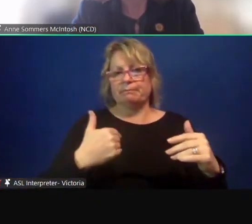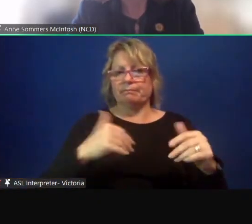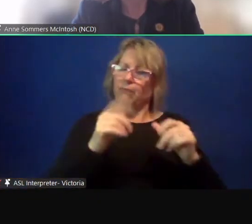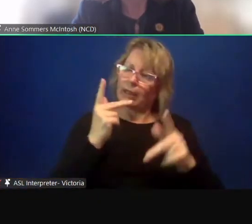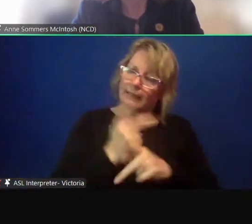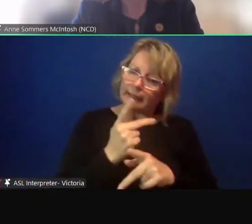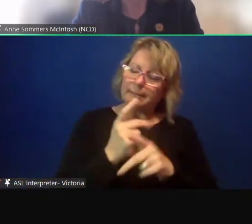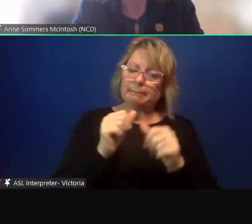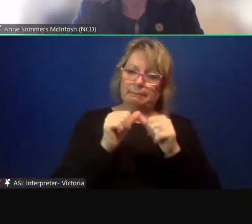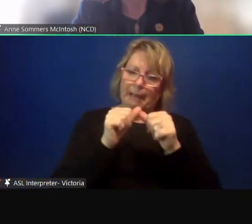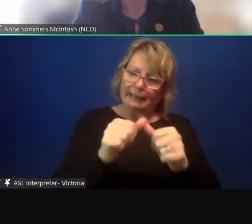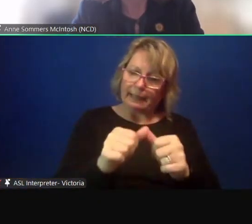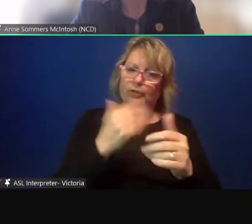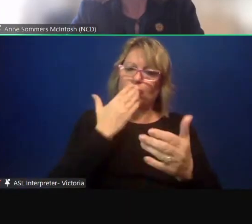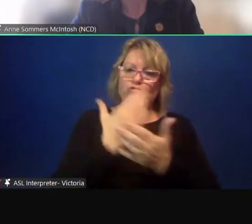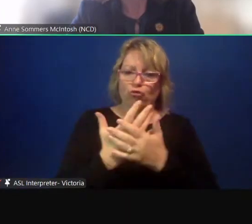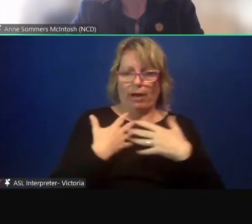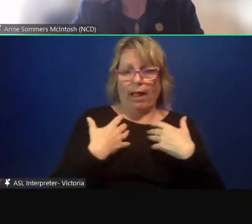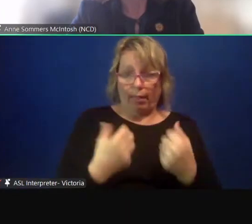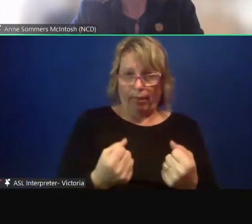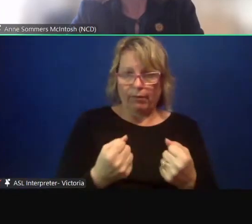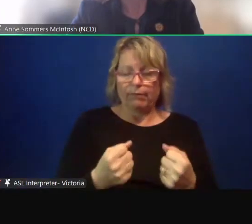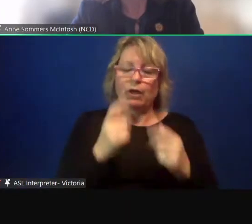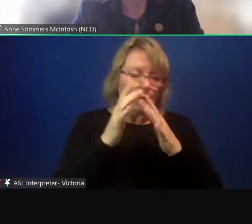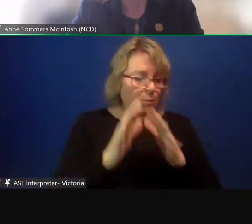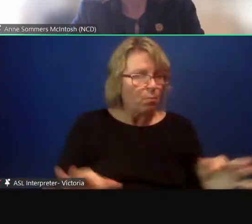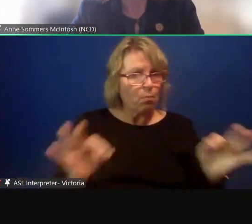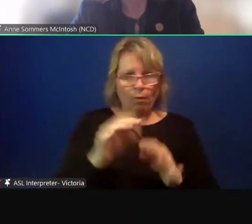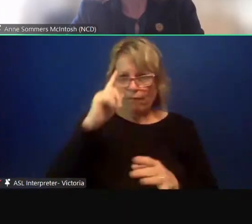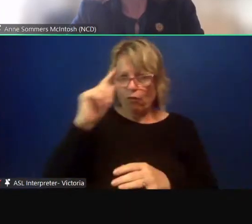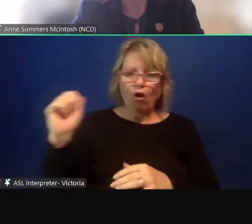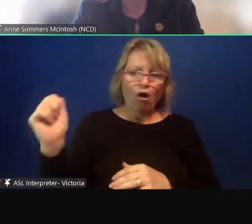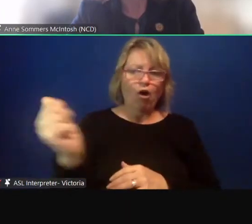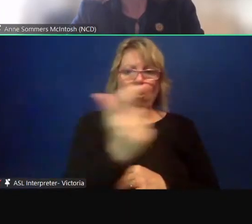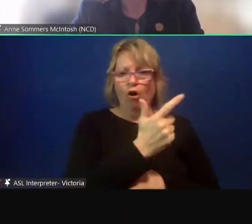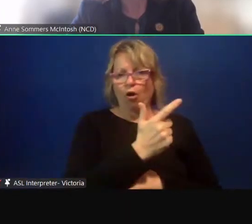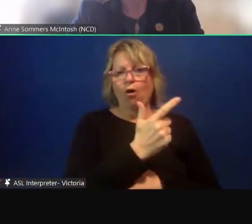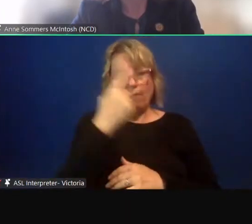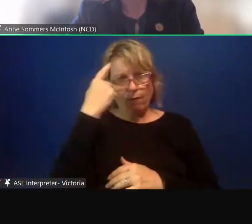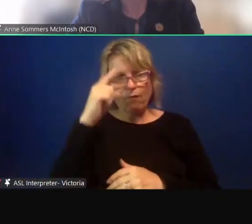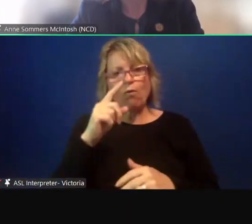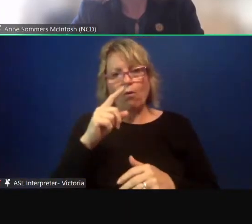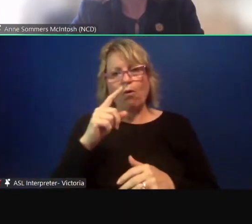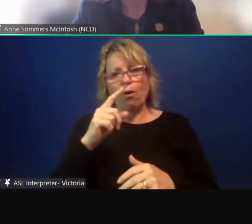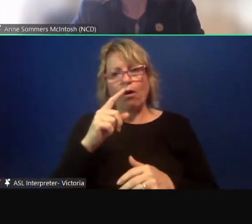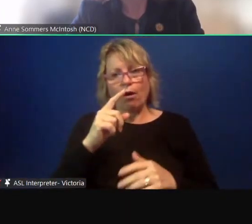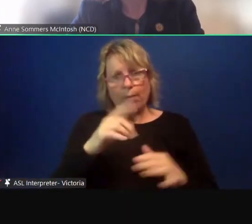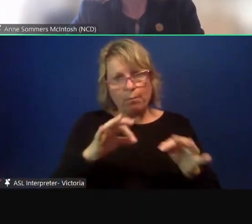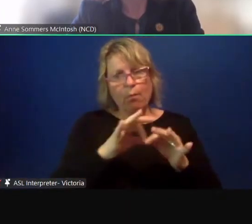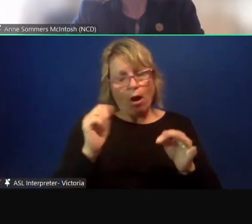It's critically important for everyone, but more so for persons with disability. It is truly the